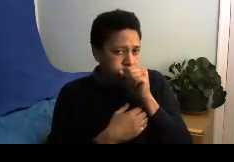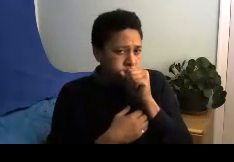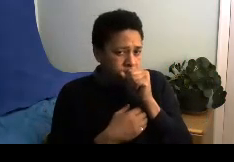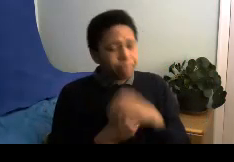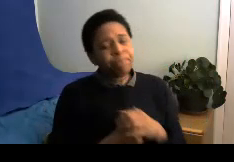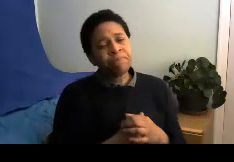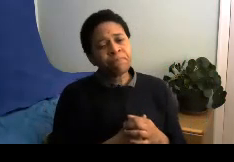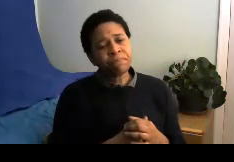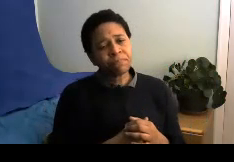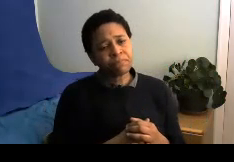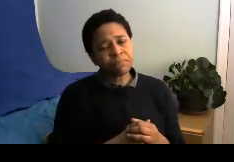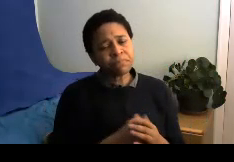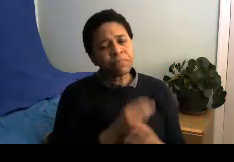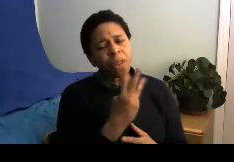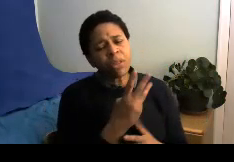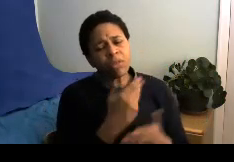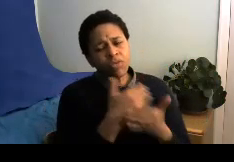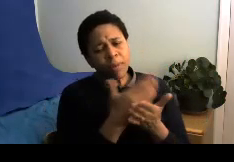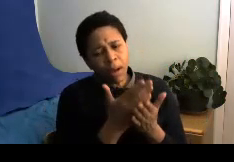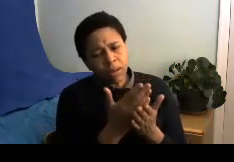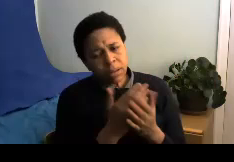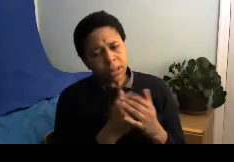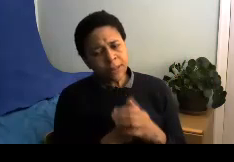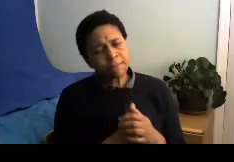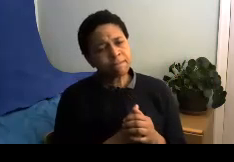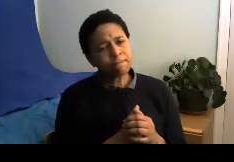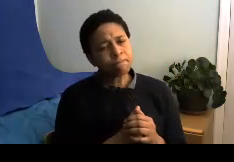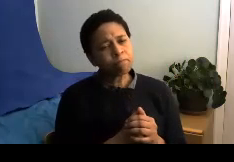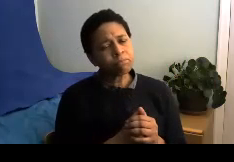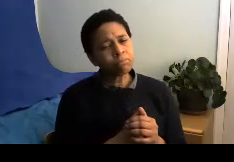two intervals. The first interval was just before the